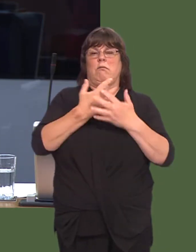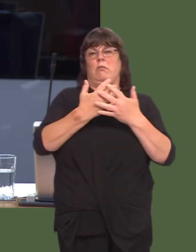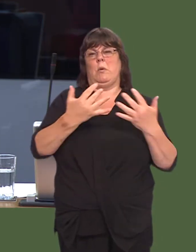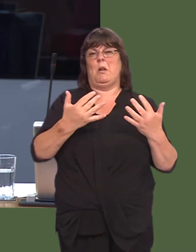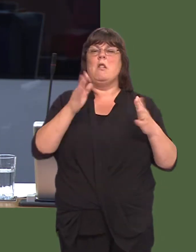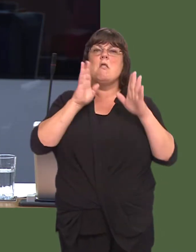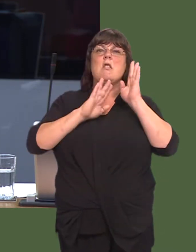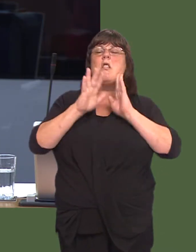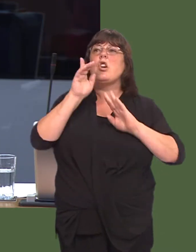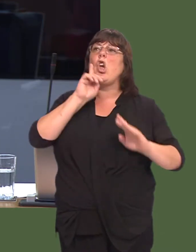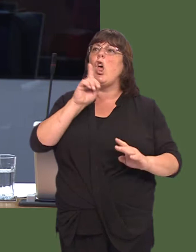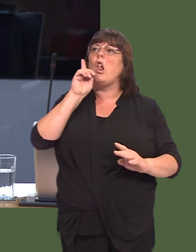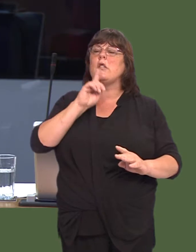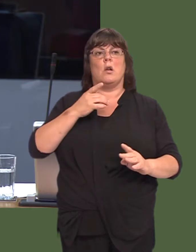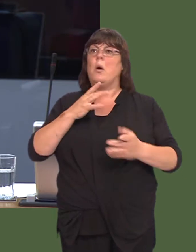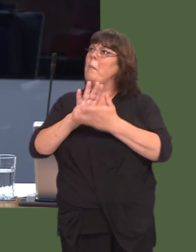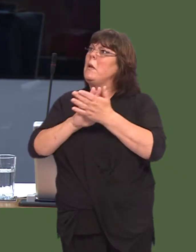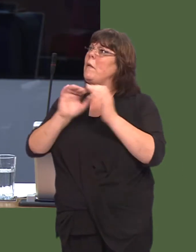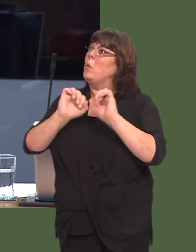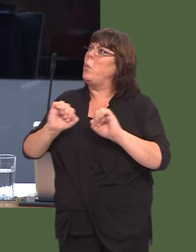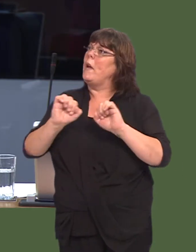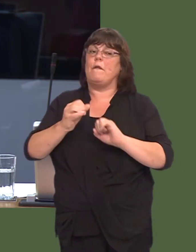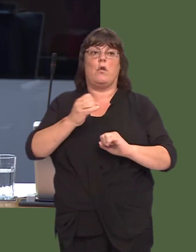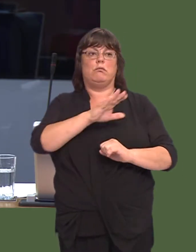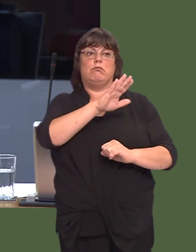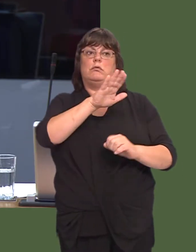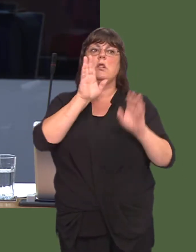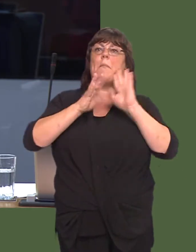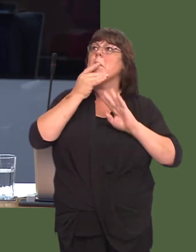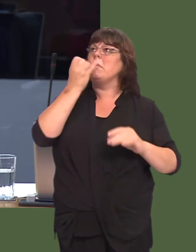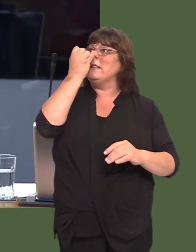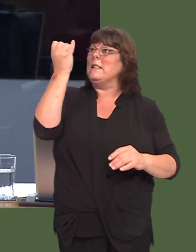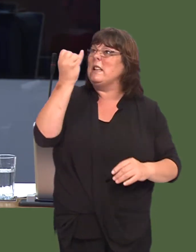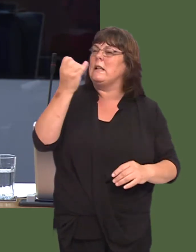Are we going to have to wait for 16-year-olds to have the vote before the mental health